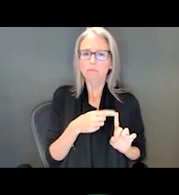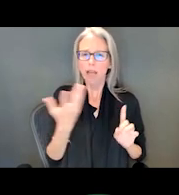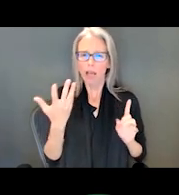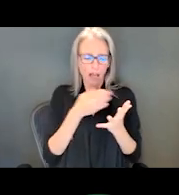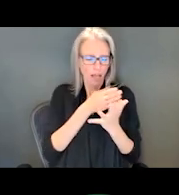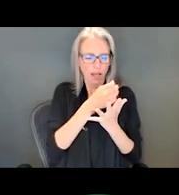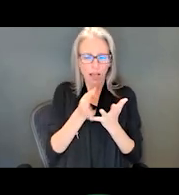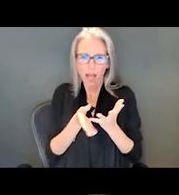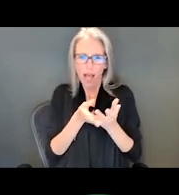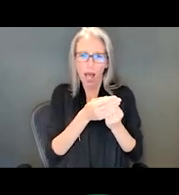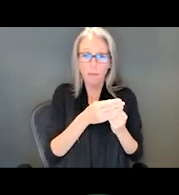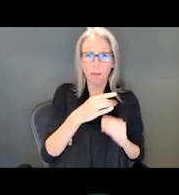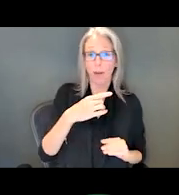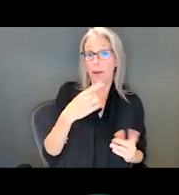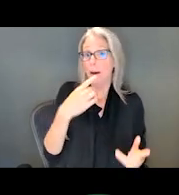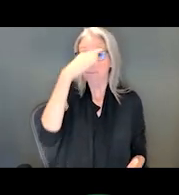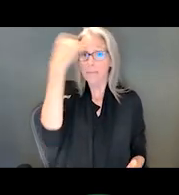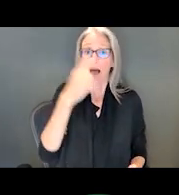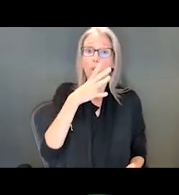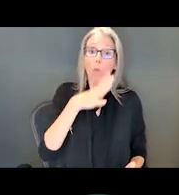Yeah, Sabel, absolutely.